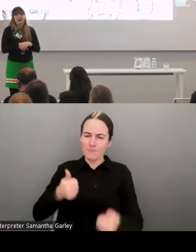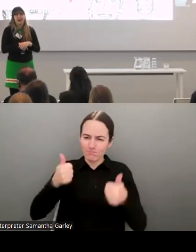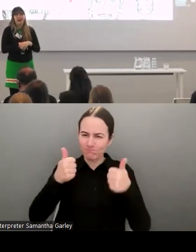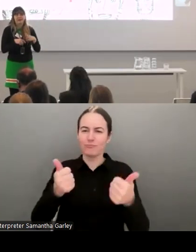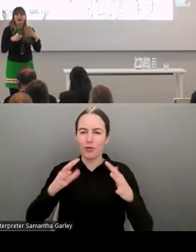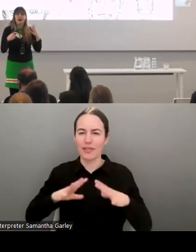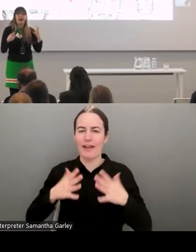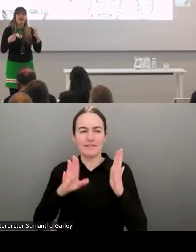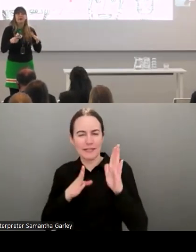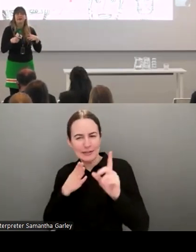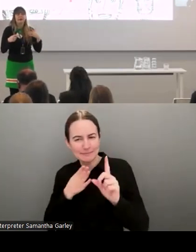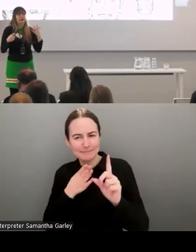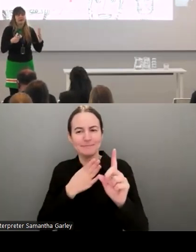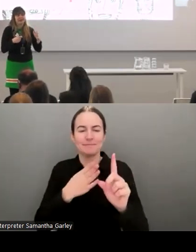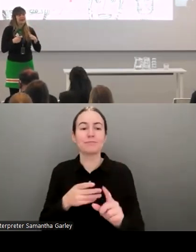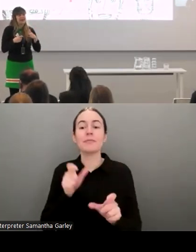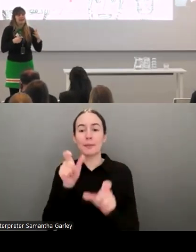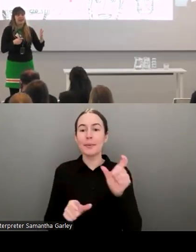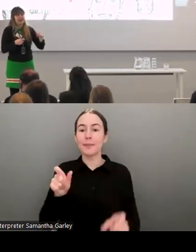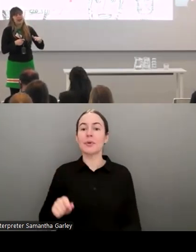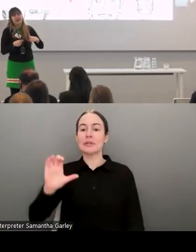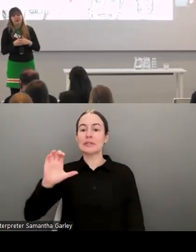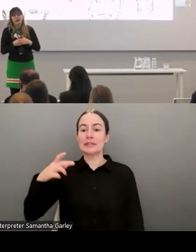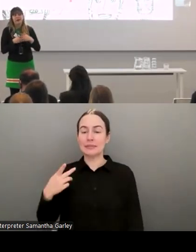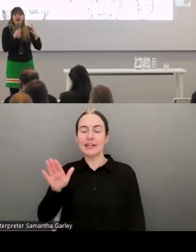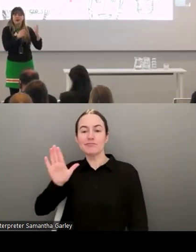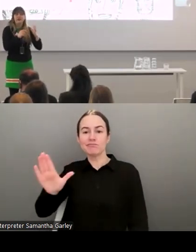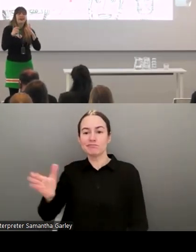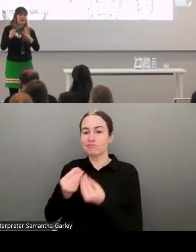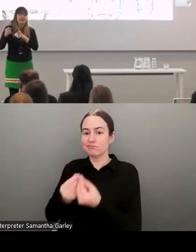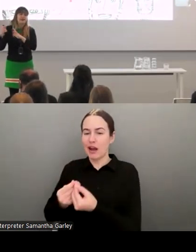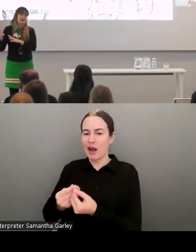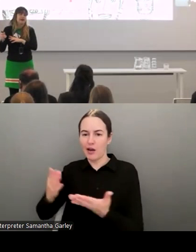And it's about how people with cerebral palsy navigate different understandings of disability,